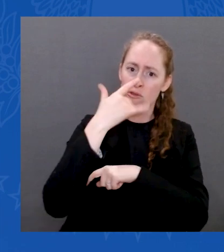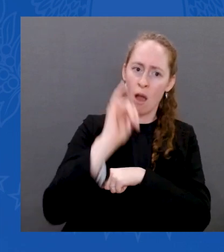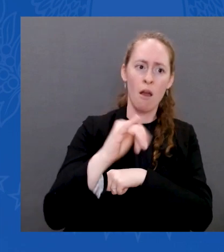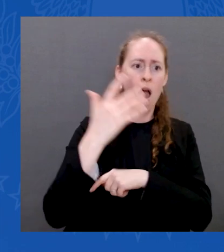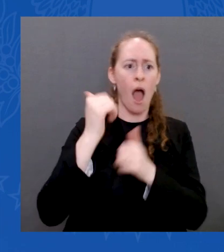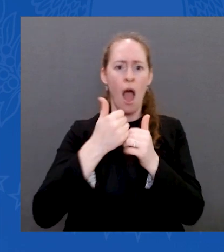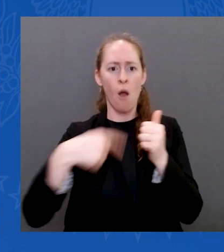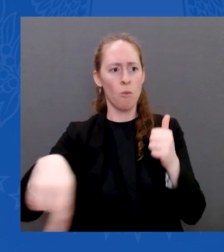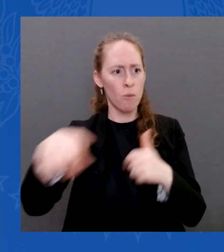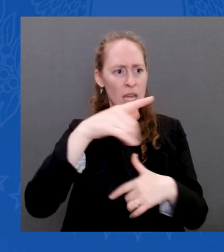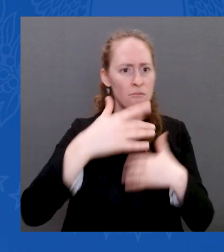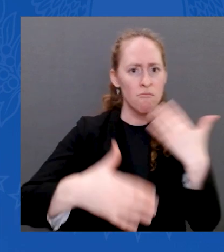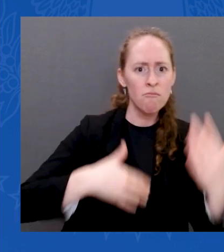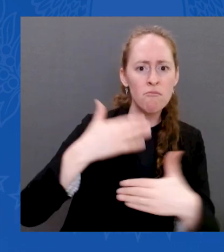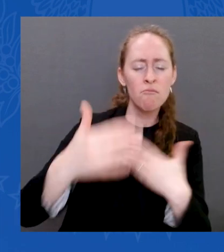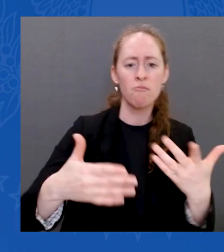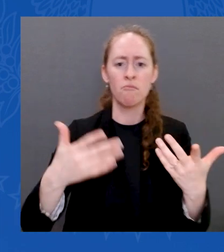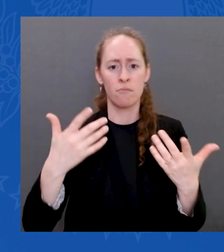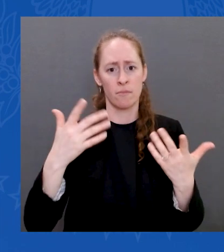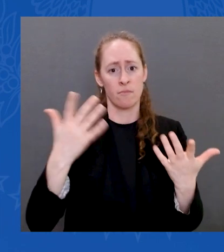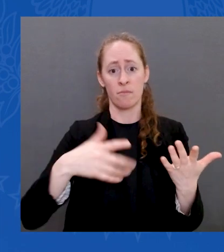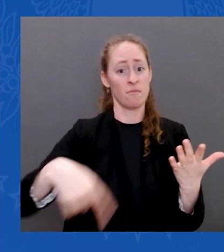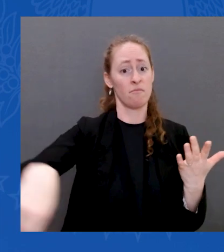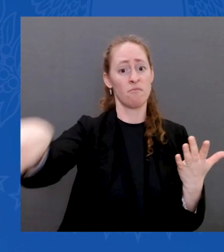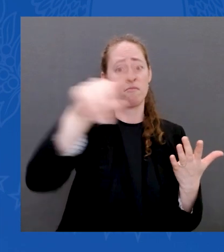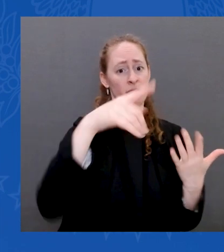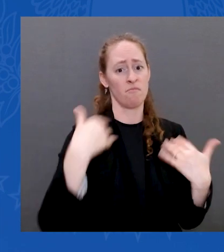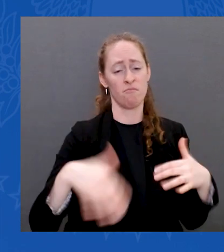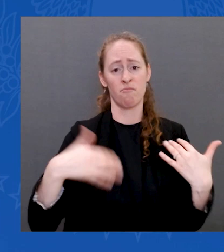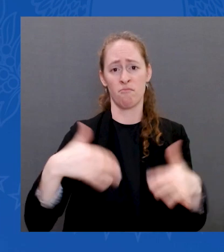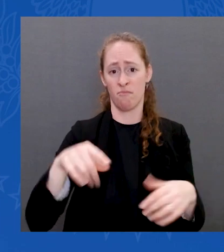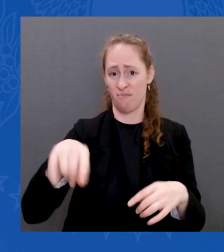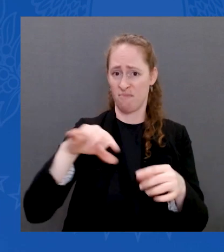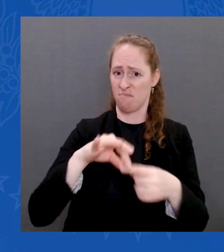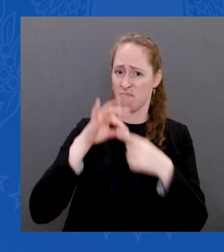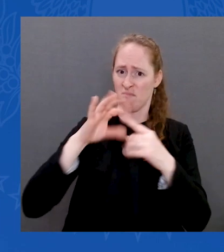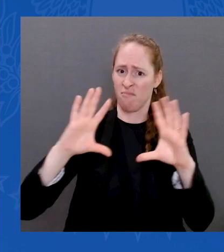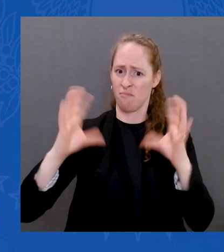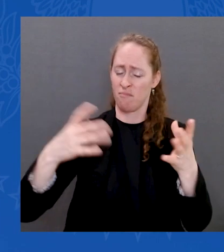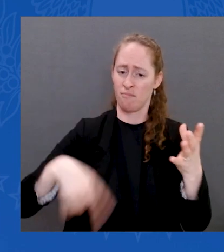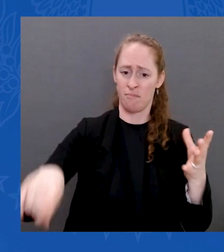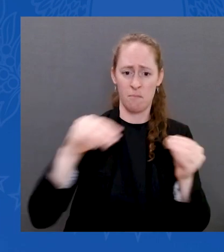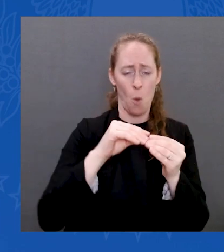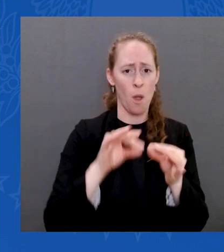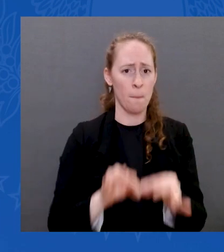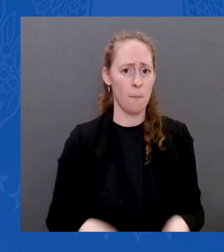more than any other group of Americans, period. So thank you for what you do. Keep it going.